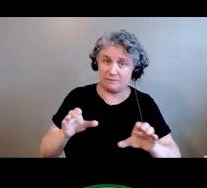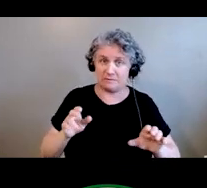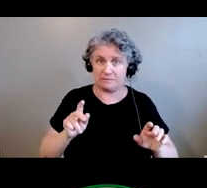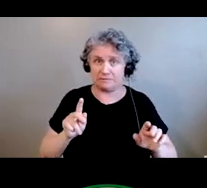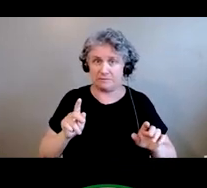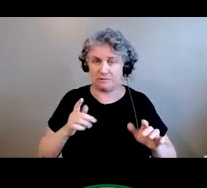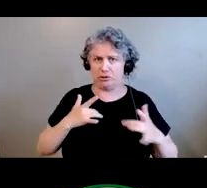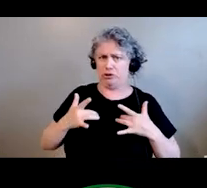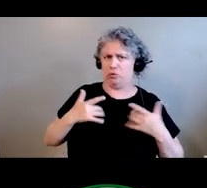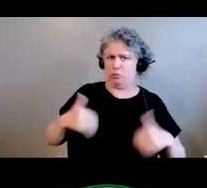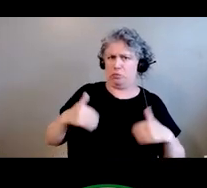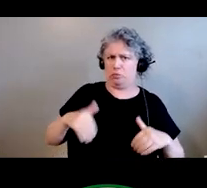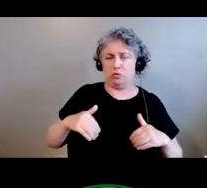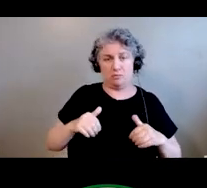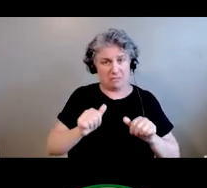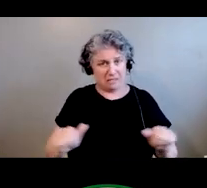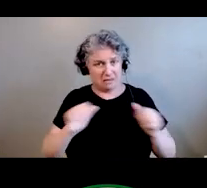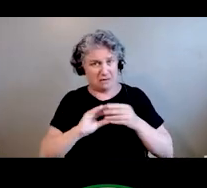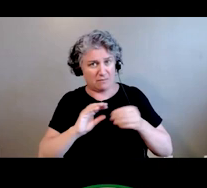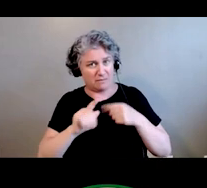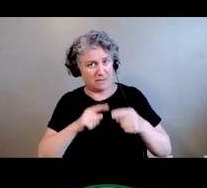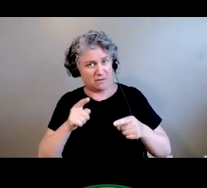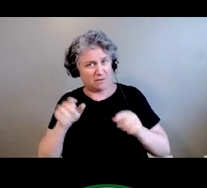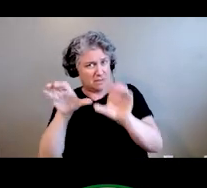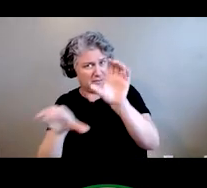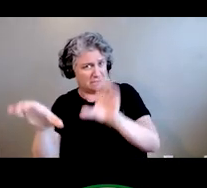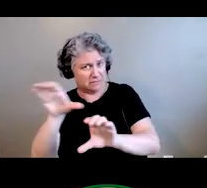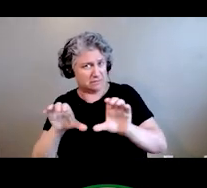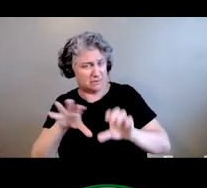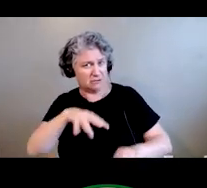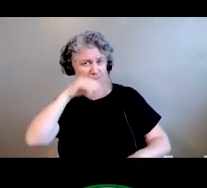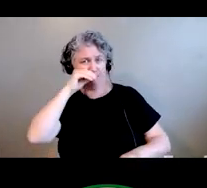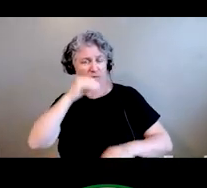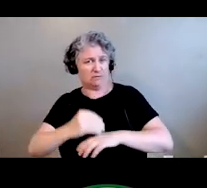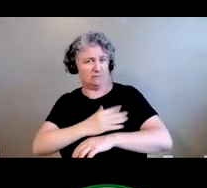that are being used. In parts. Yeah, Sabel. Okay.